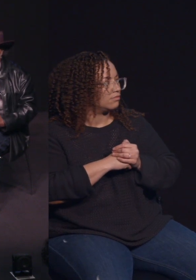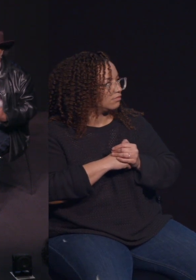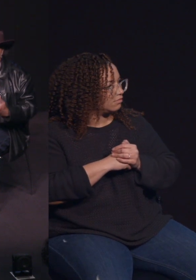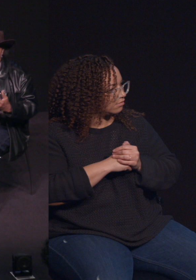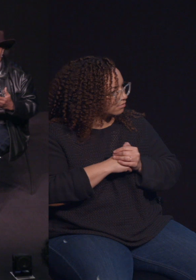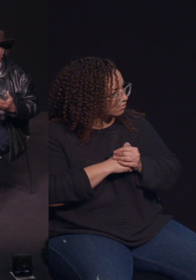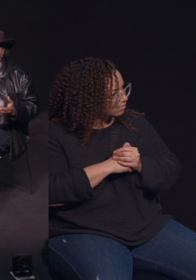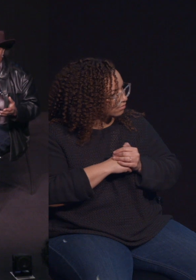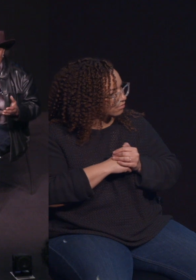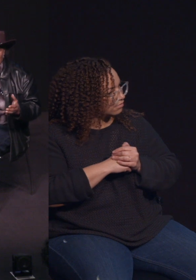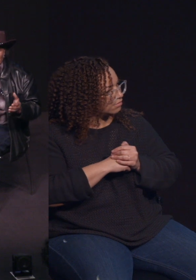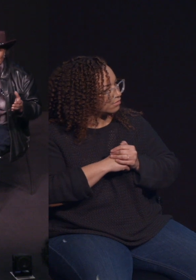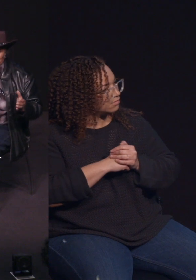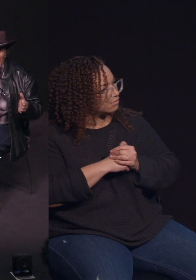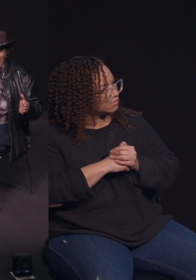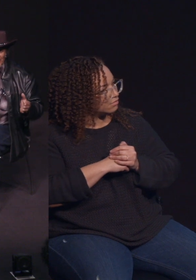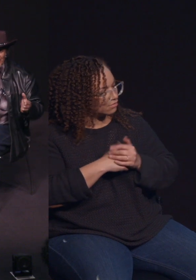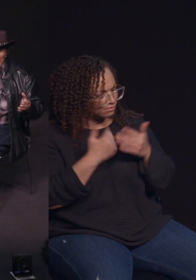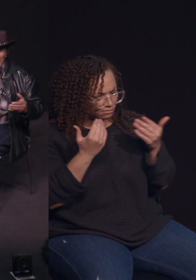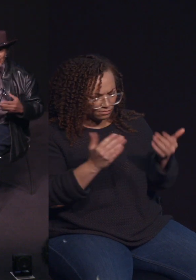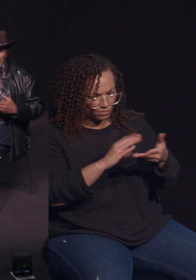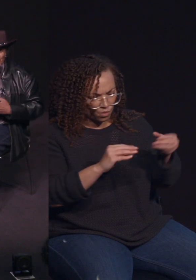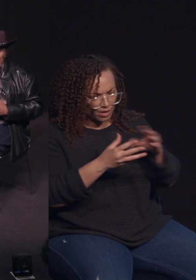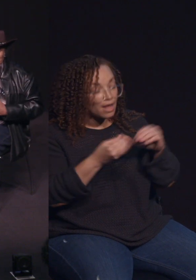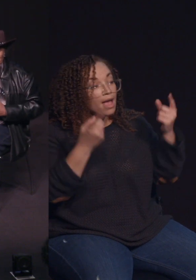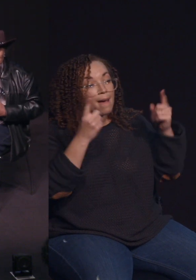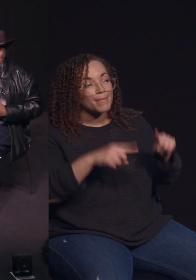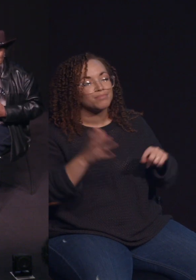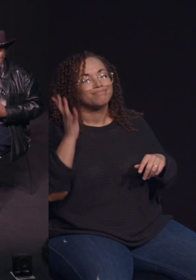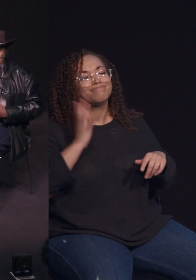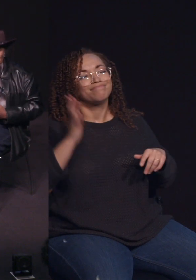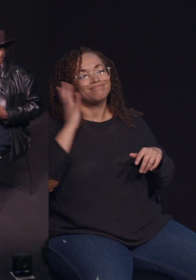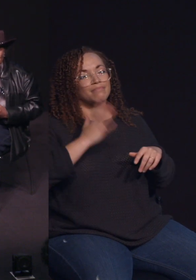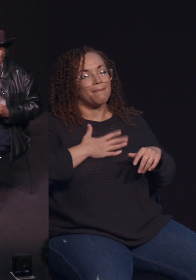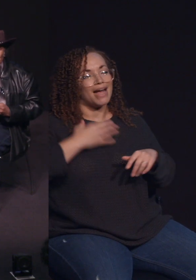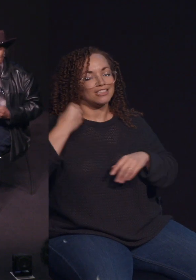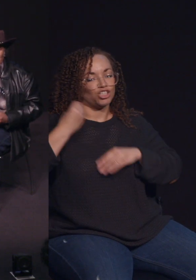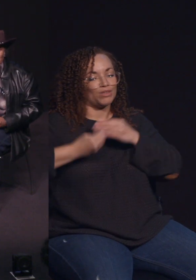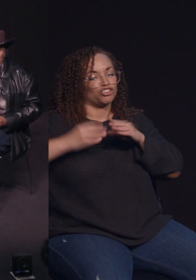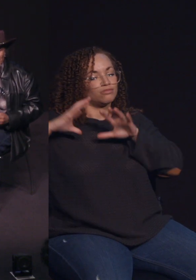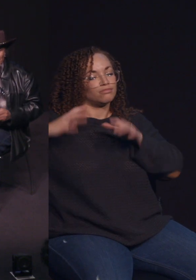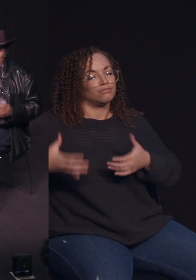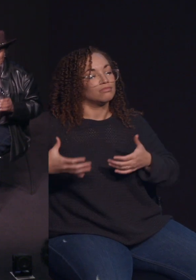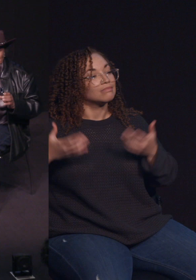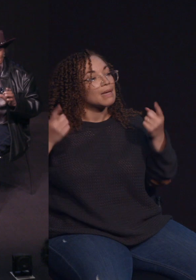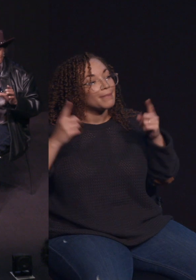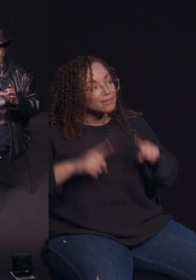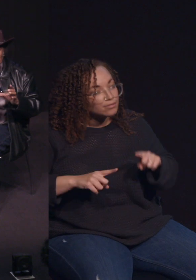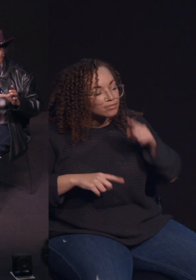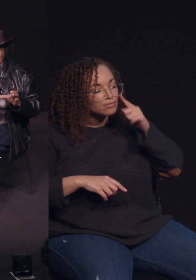And back in those days, if you went back there in my generation is that the trader of the day was to have this--they had this